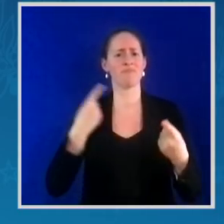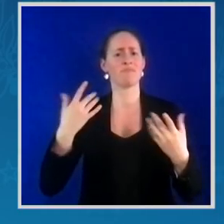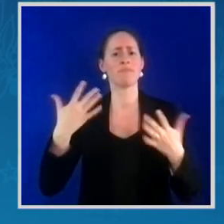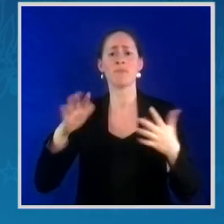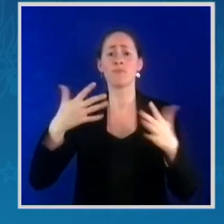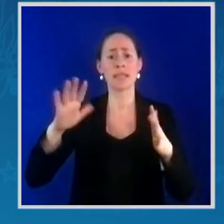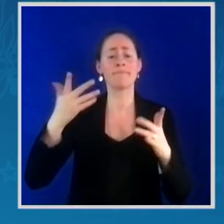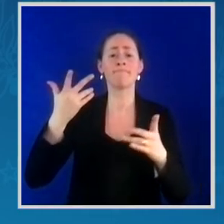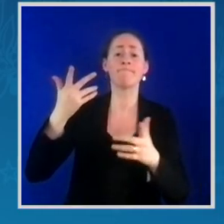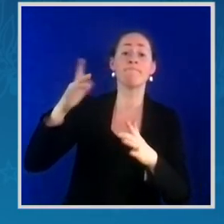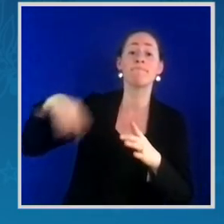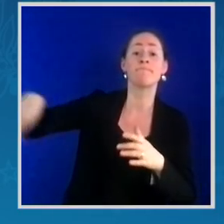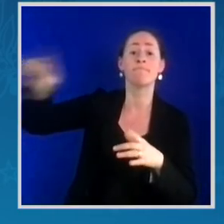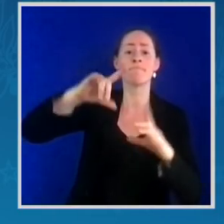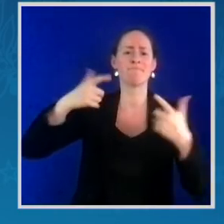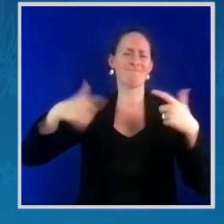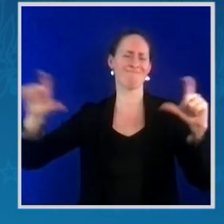who are all international in their footprint.